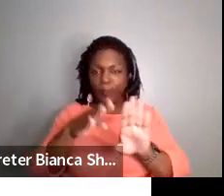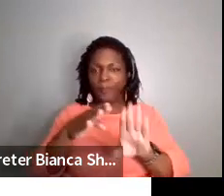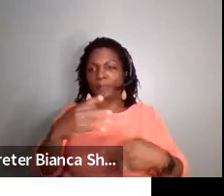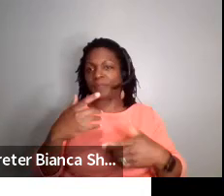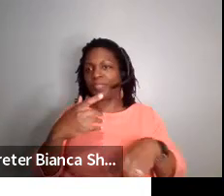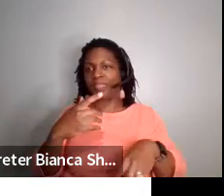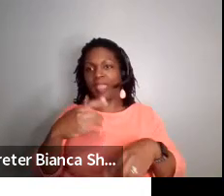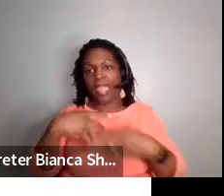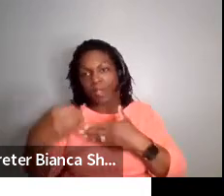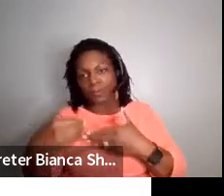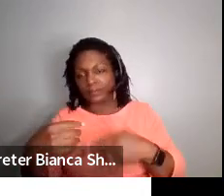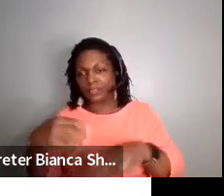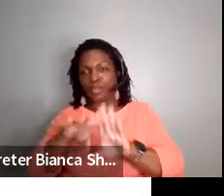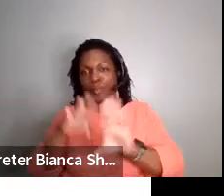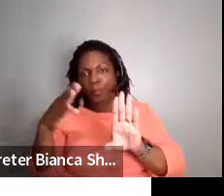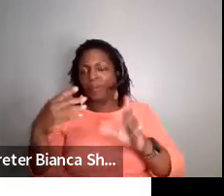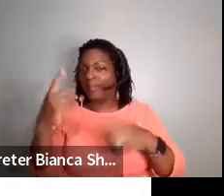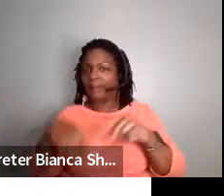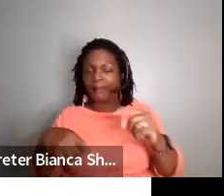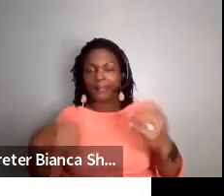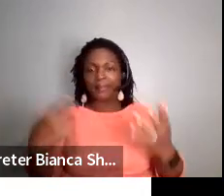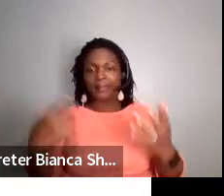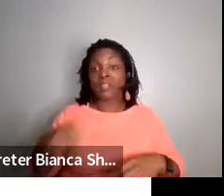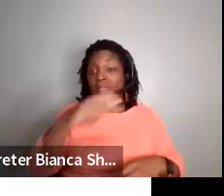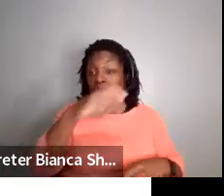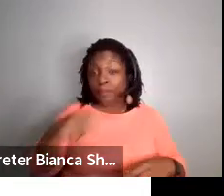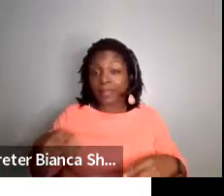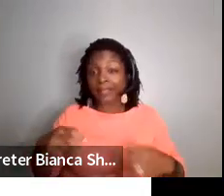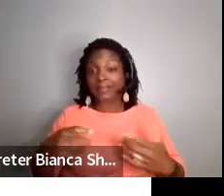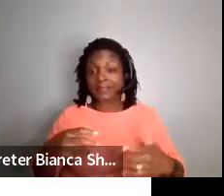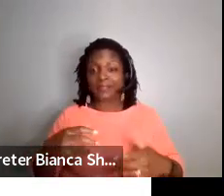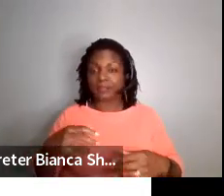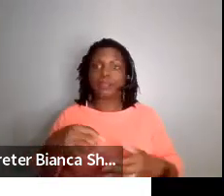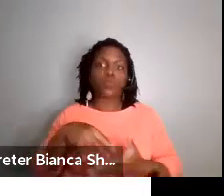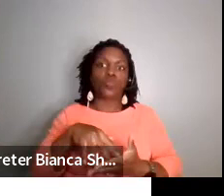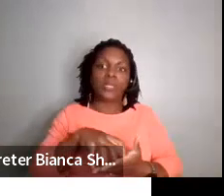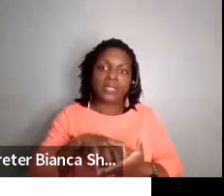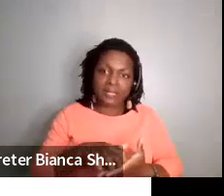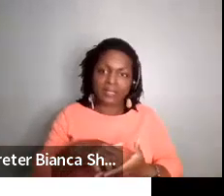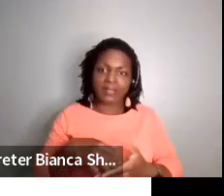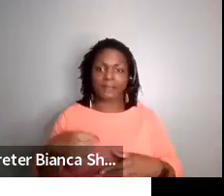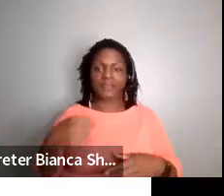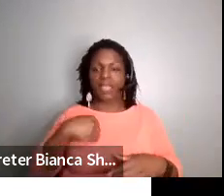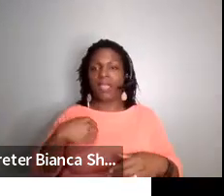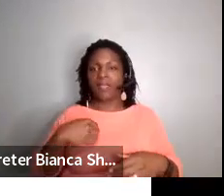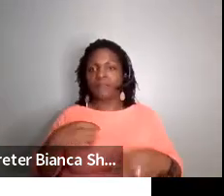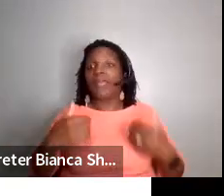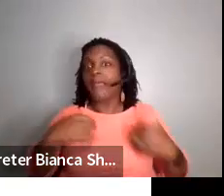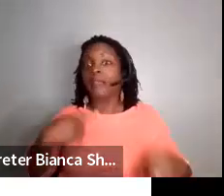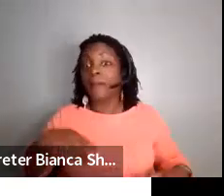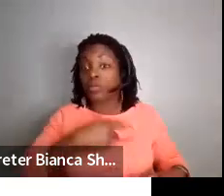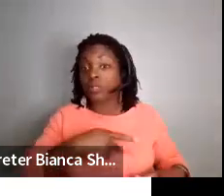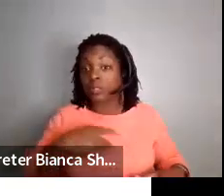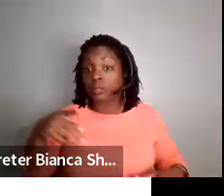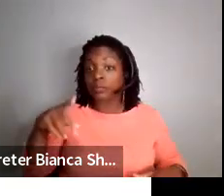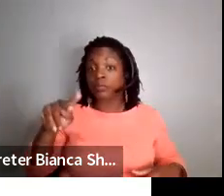I would just extremely be because of all the weight that I lost because of my I had pneumonia, and and it had kind of it really made me.